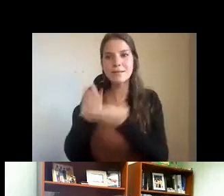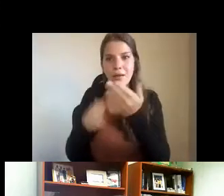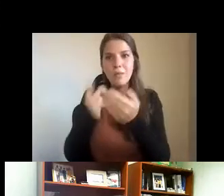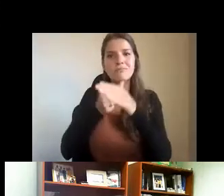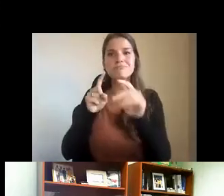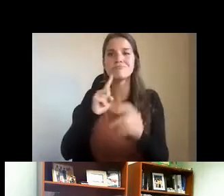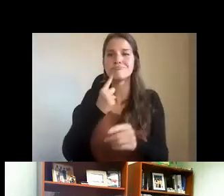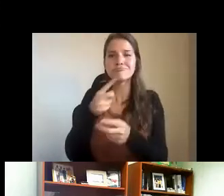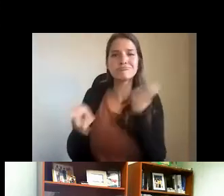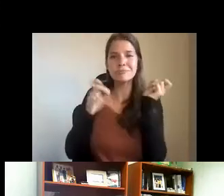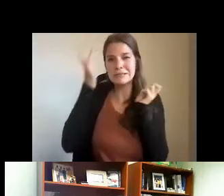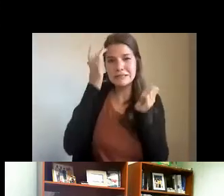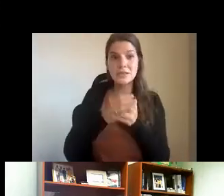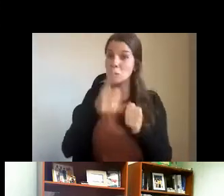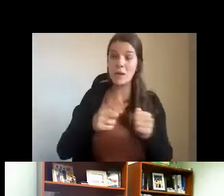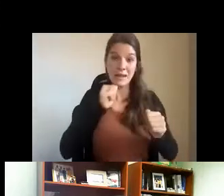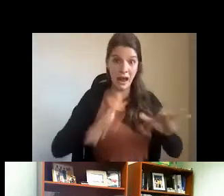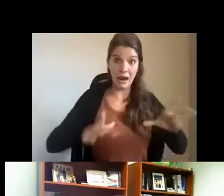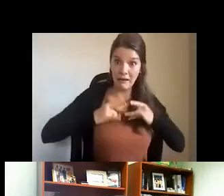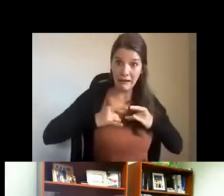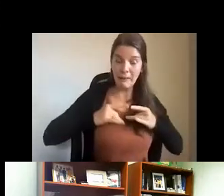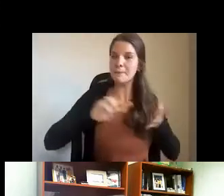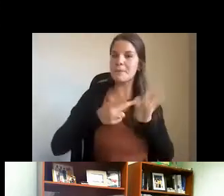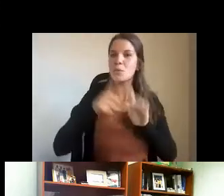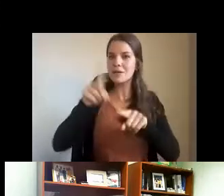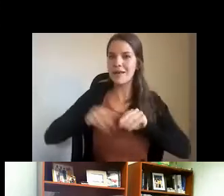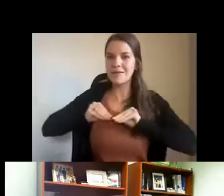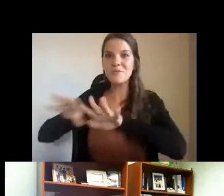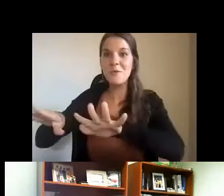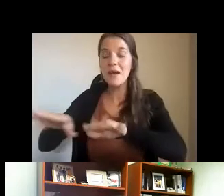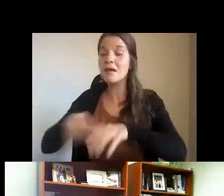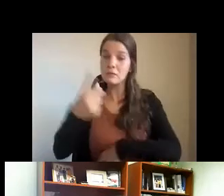can't transmit the virus. Even if you are infected being vaccinated will mean that you shed